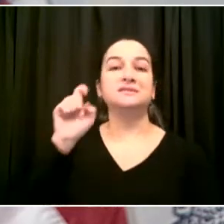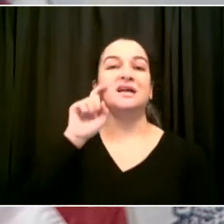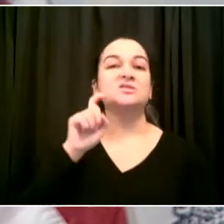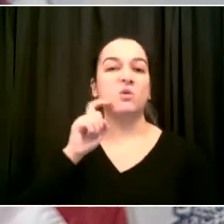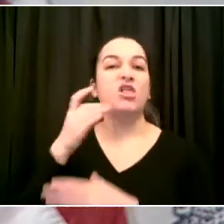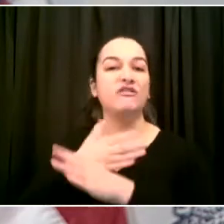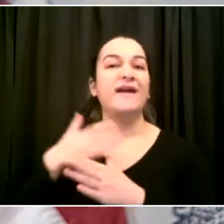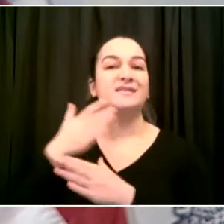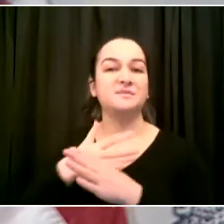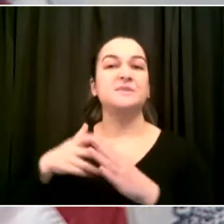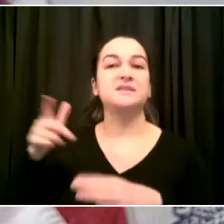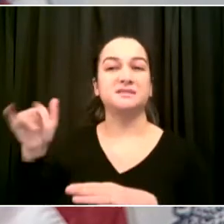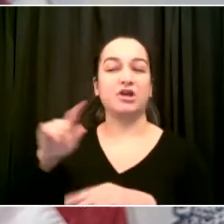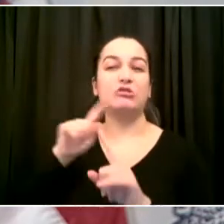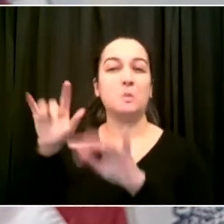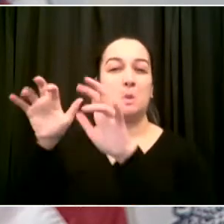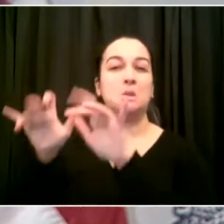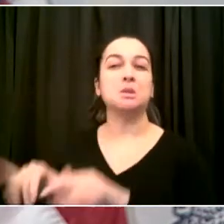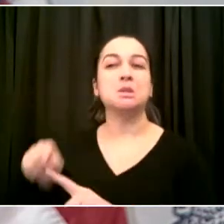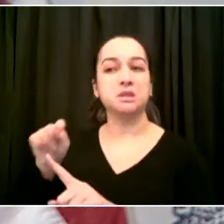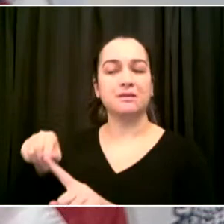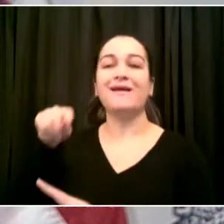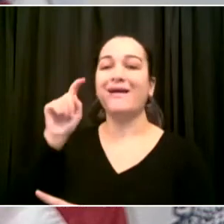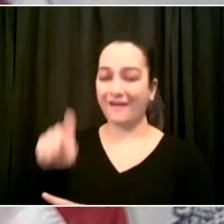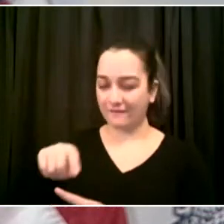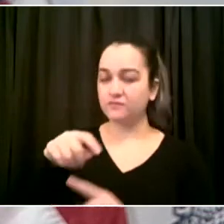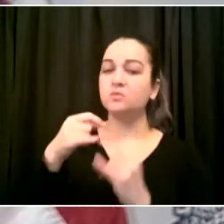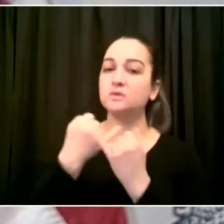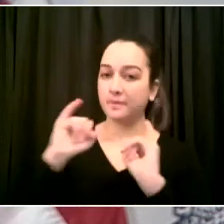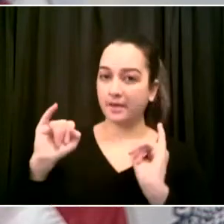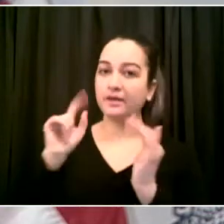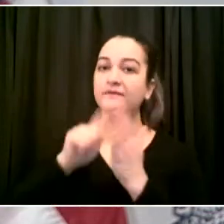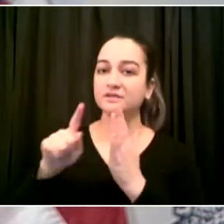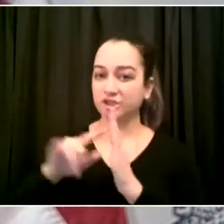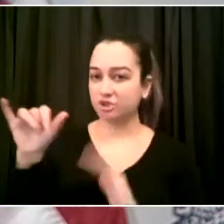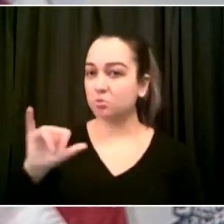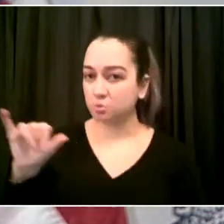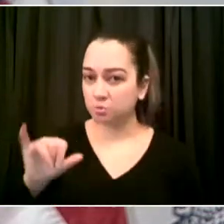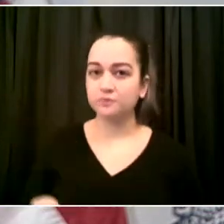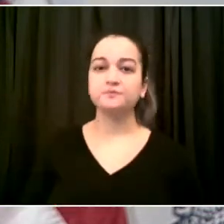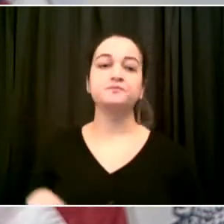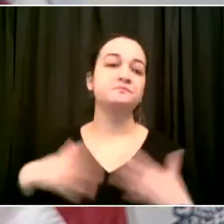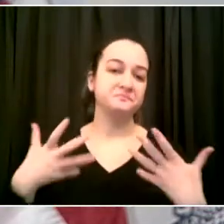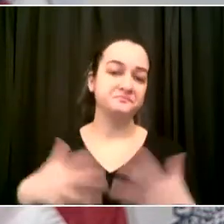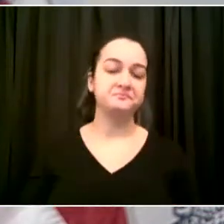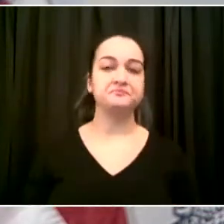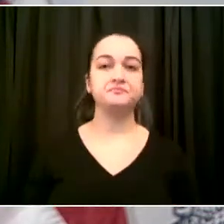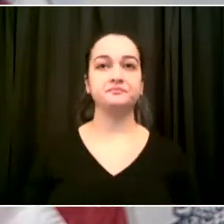THESE NEW ALLEGATIONS OF SEXUAL HARASSMENT.